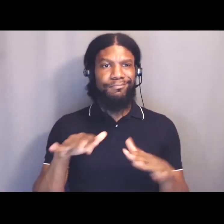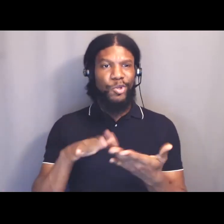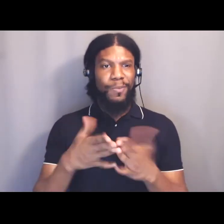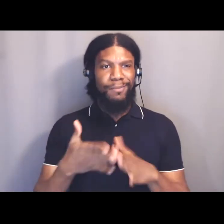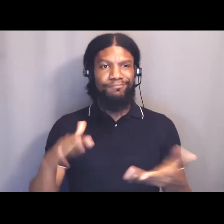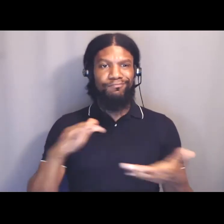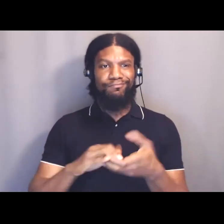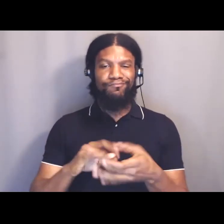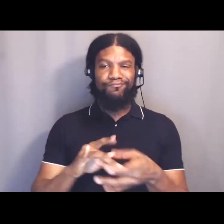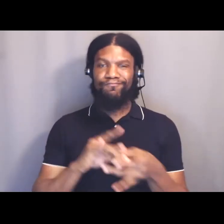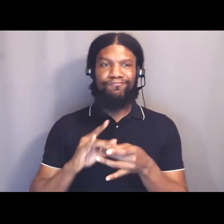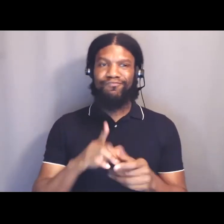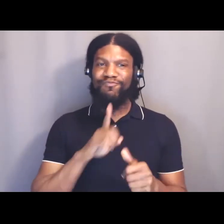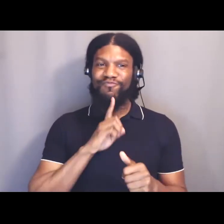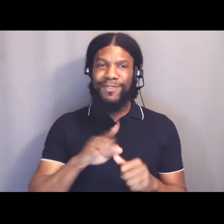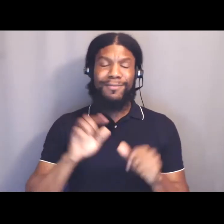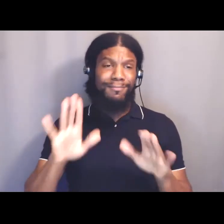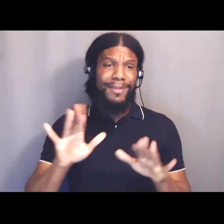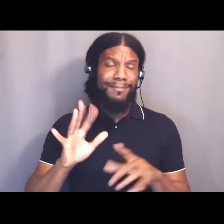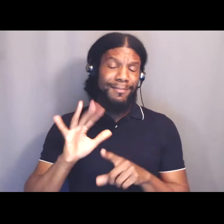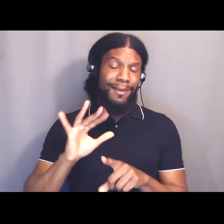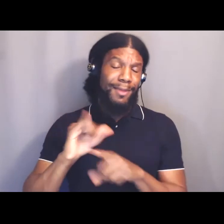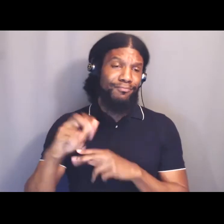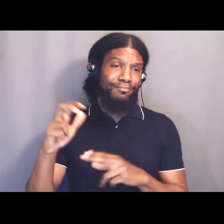that ended in Black Joy. And that's a wrap.